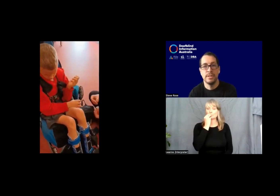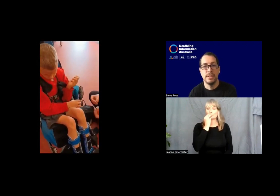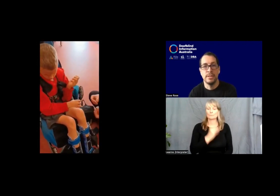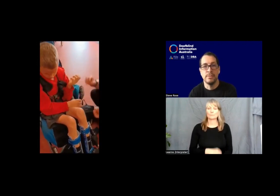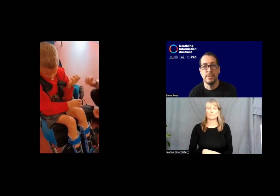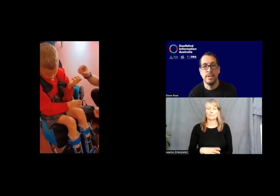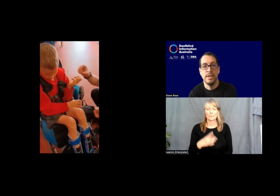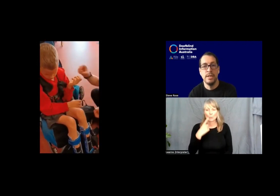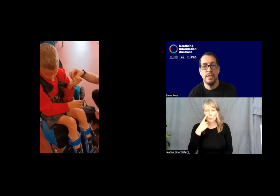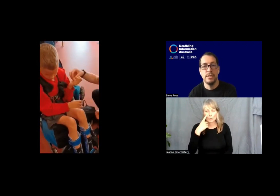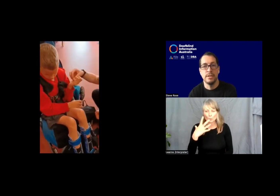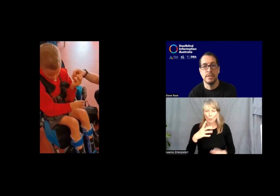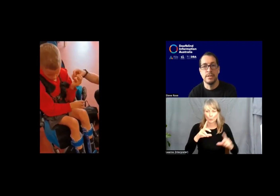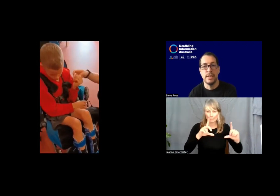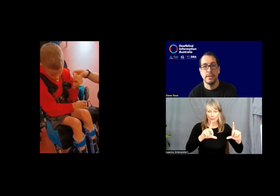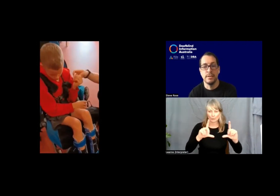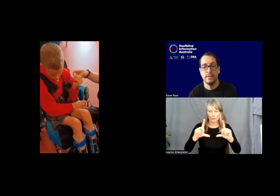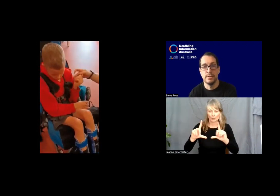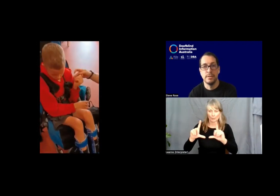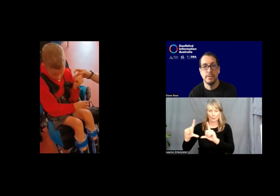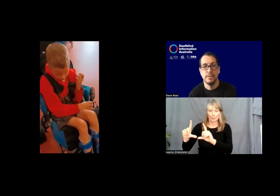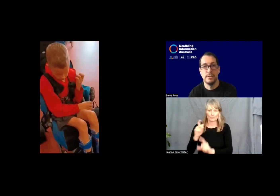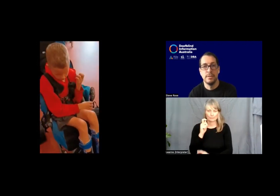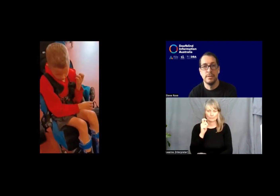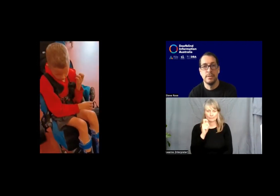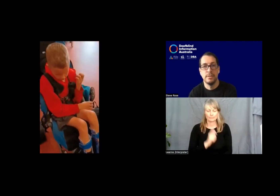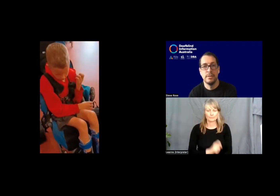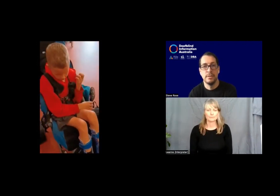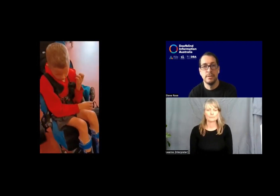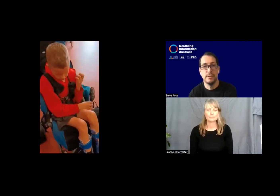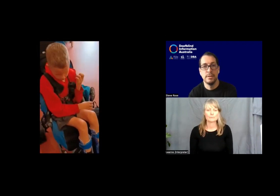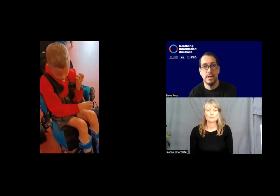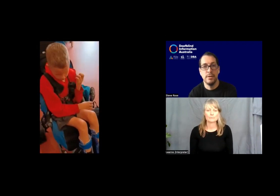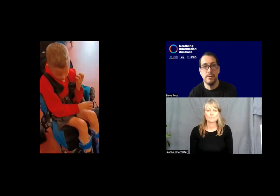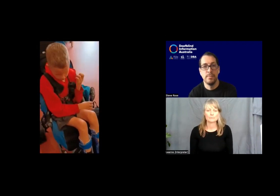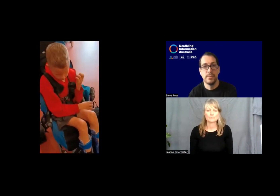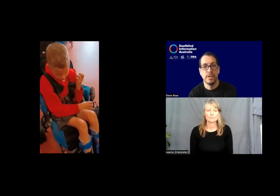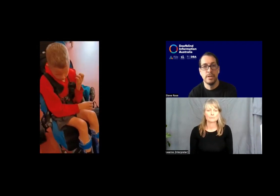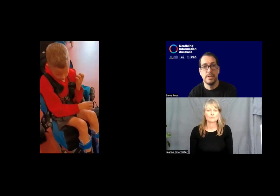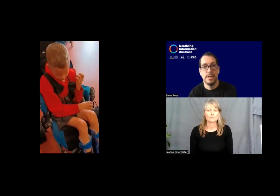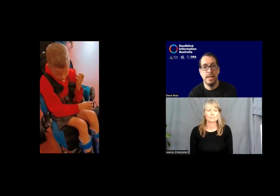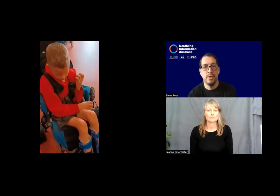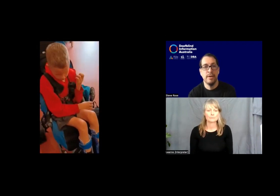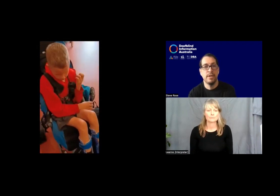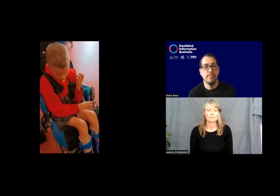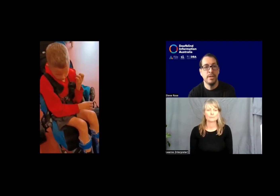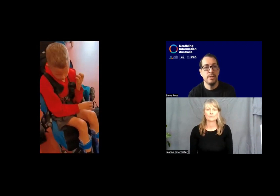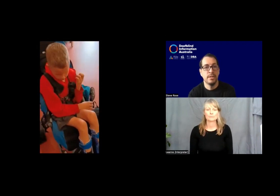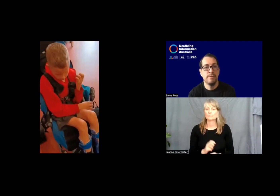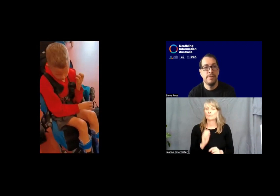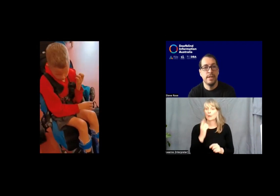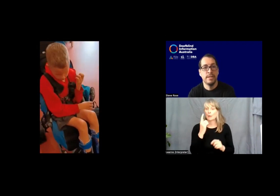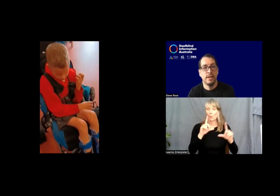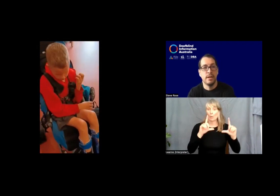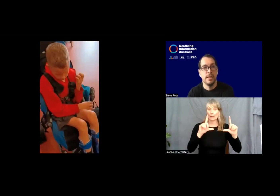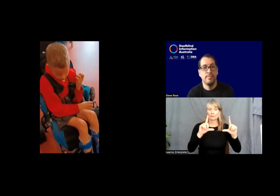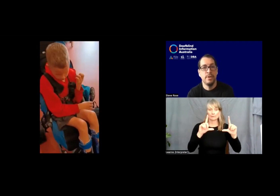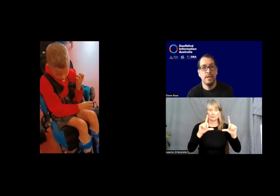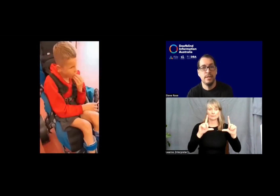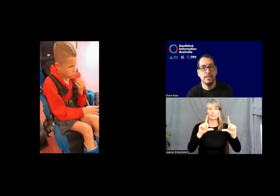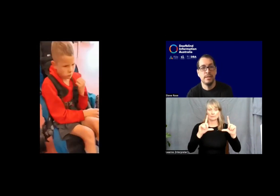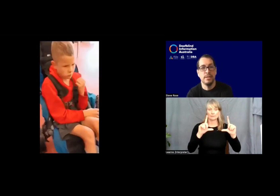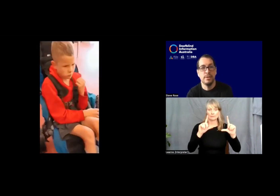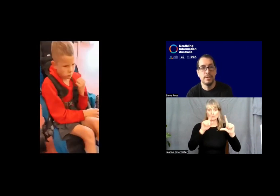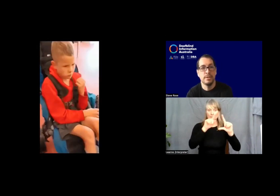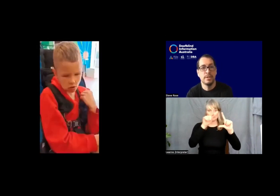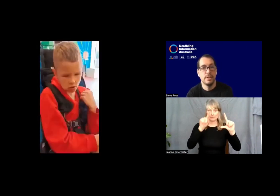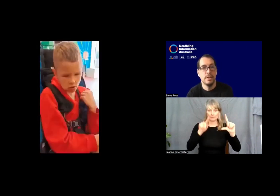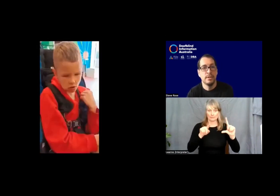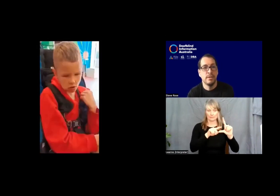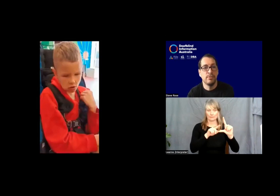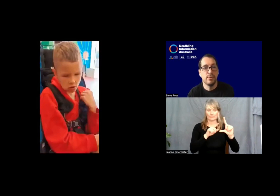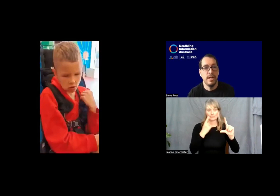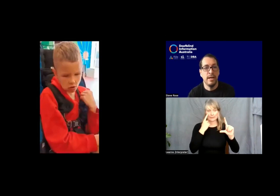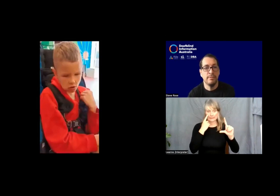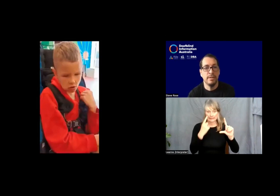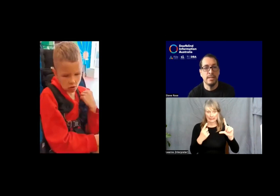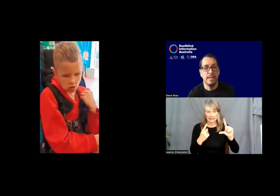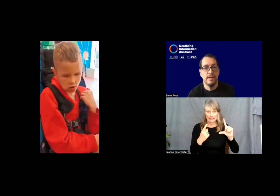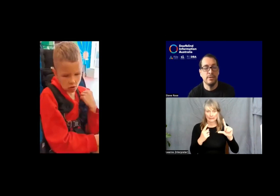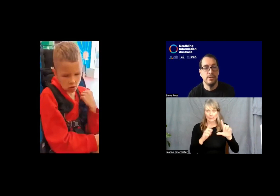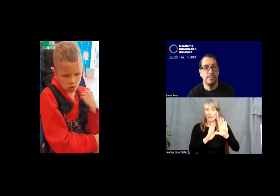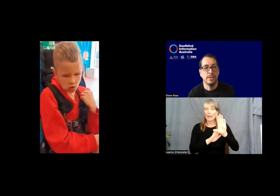some stills in just a second. So here we have, the first time in this sequence, on these left two